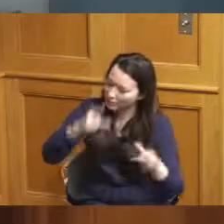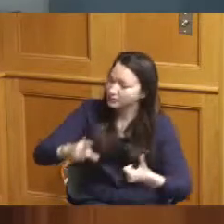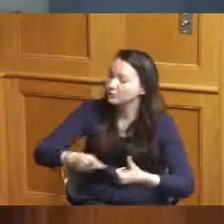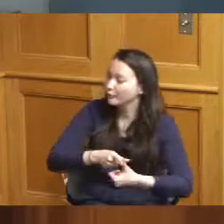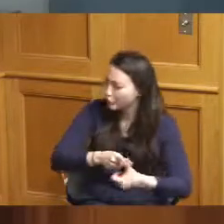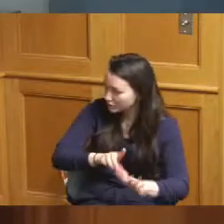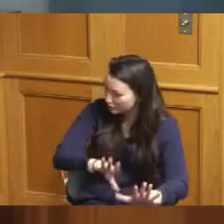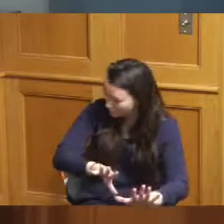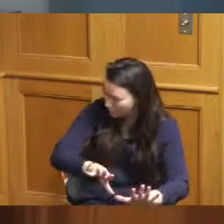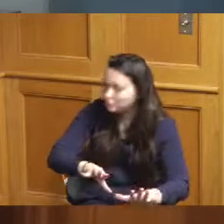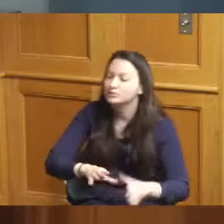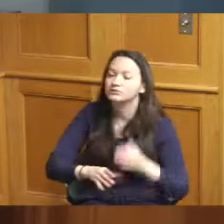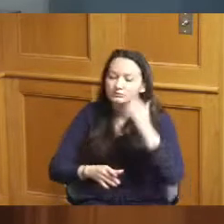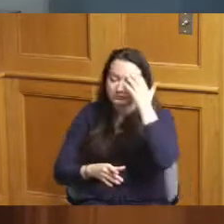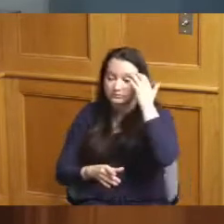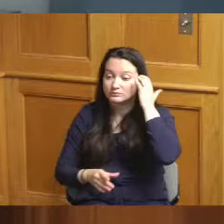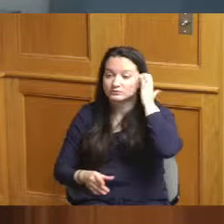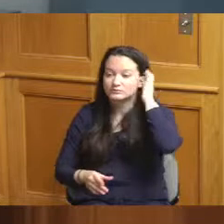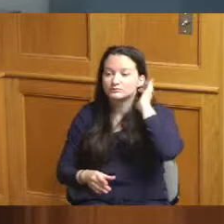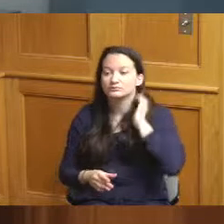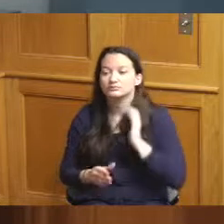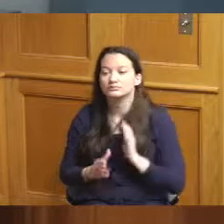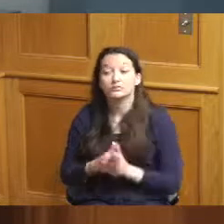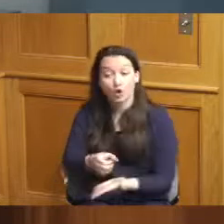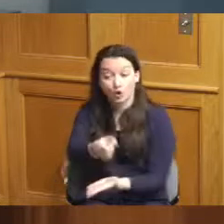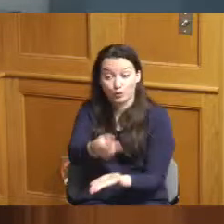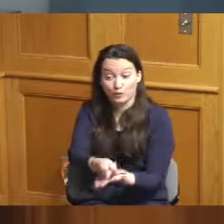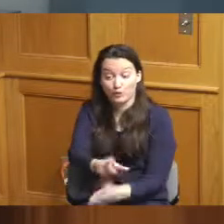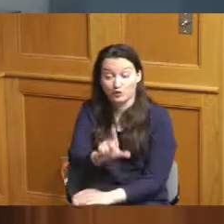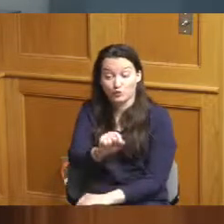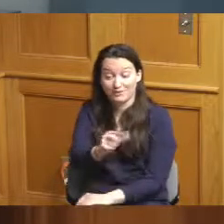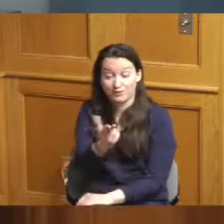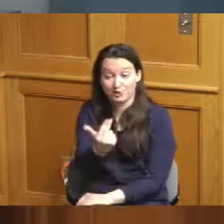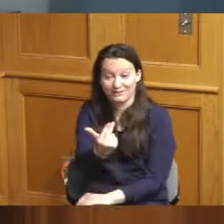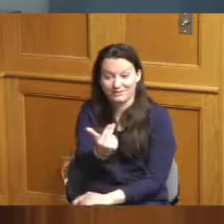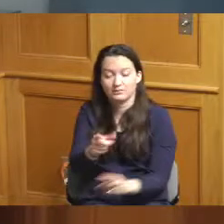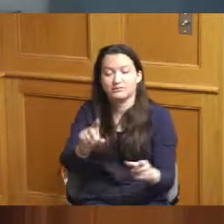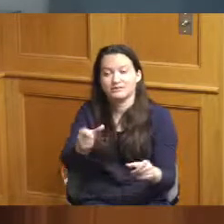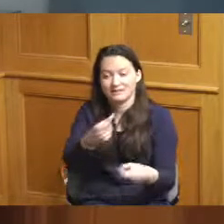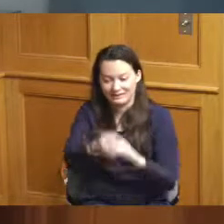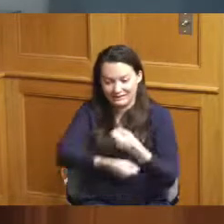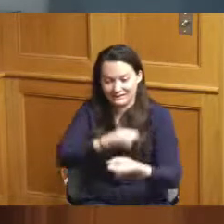so they back it was approved back in 2013 of the 10-year agreement went down to eight